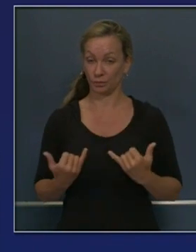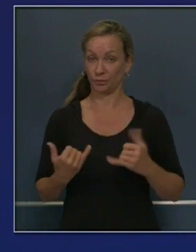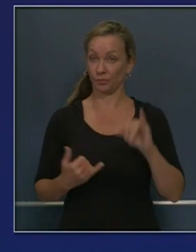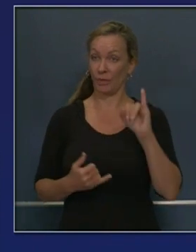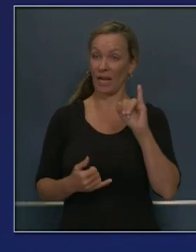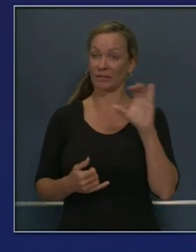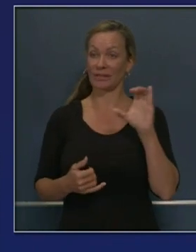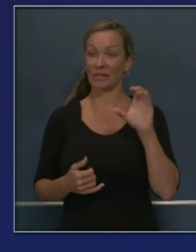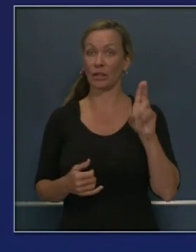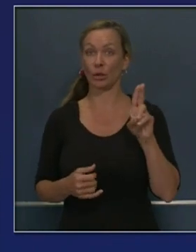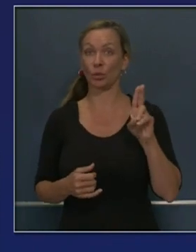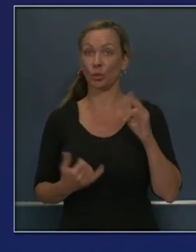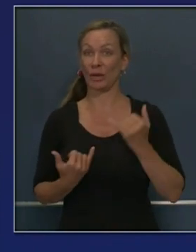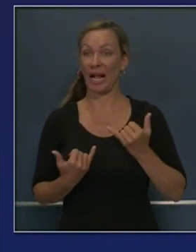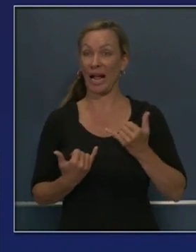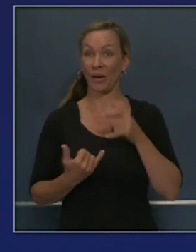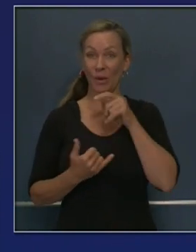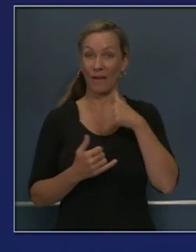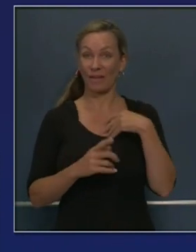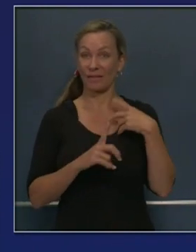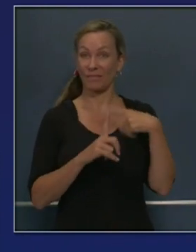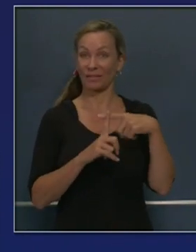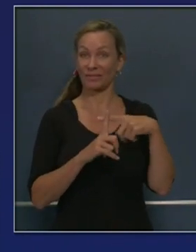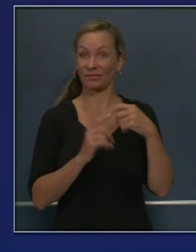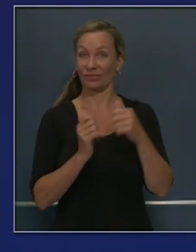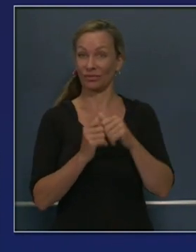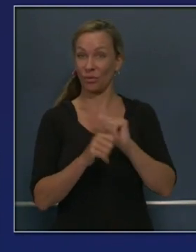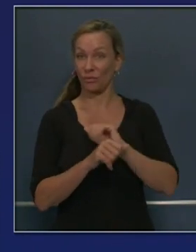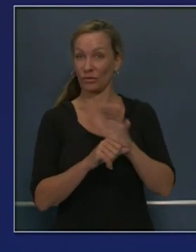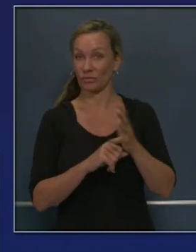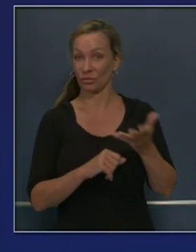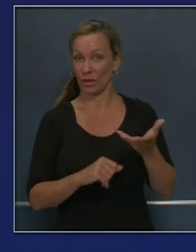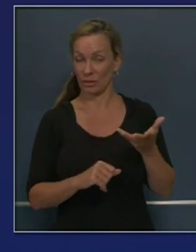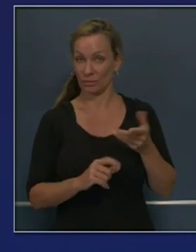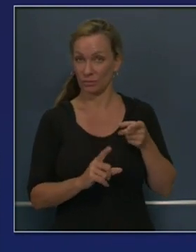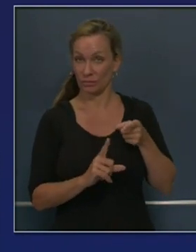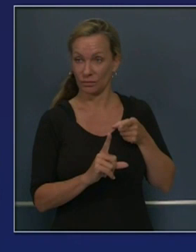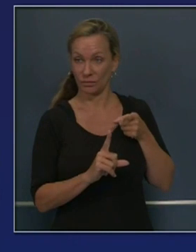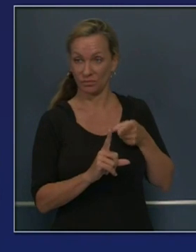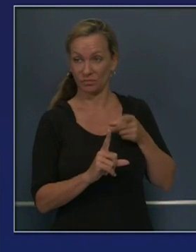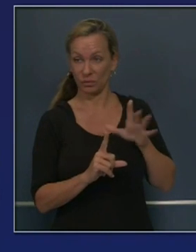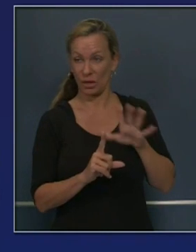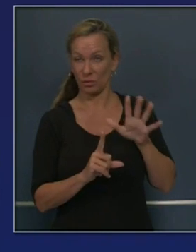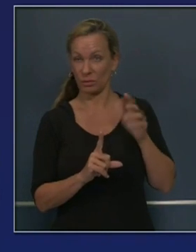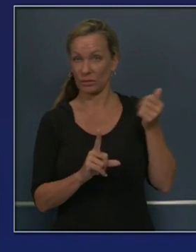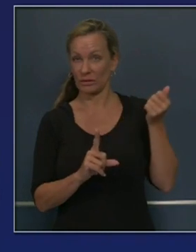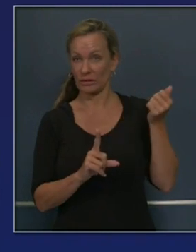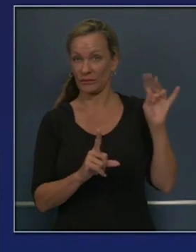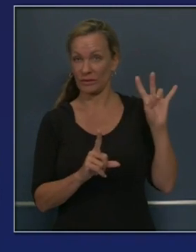19% OVER 14 DAYS AND TOTAL NUMBER OF IQ POSITIVE PATIENTS IN OUR SYSTEM.